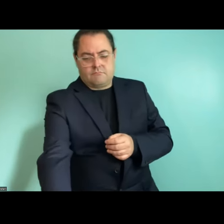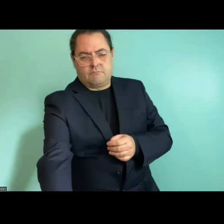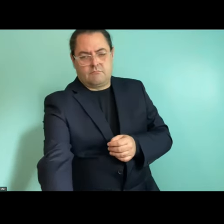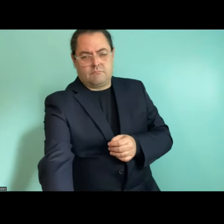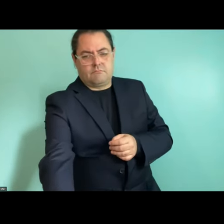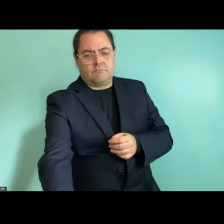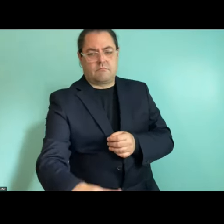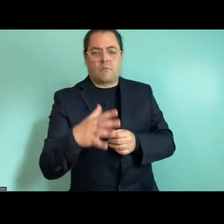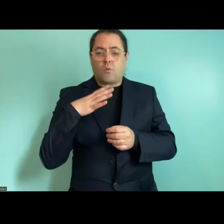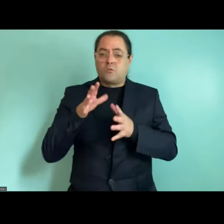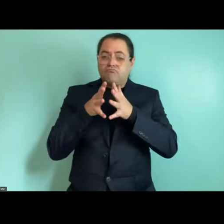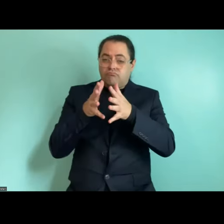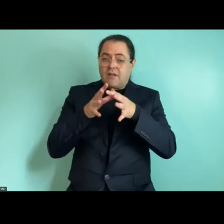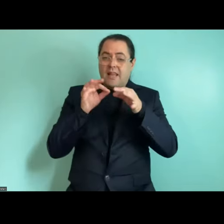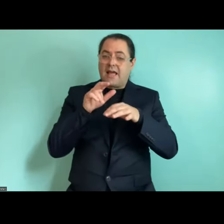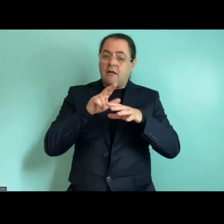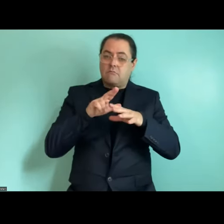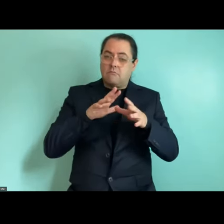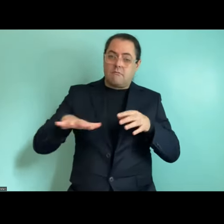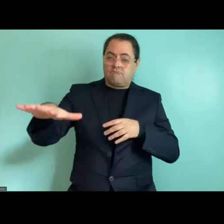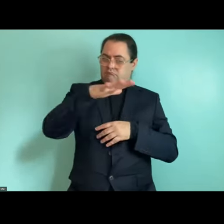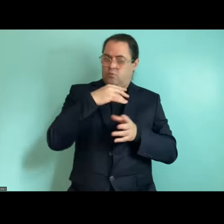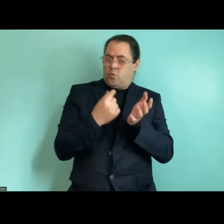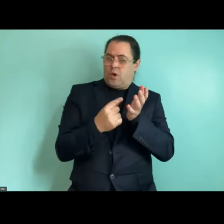networks. 12:12:07 In this case, I'll be talking about